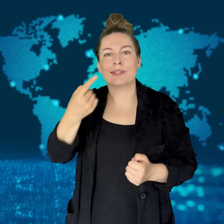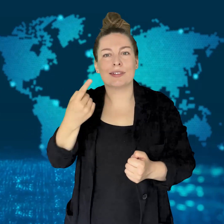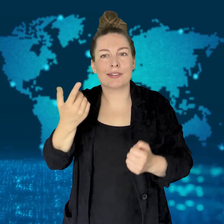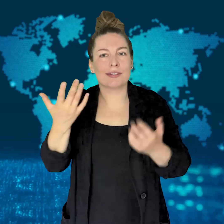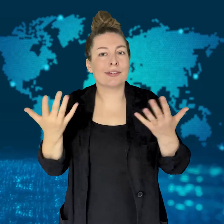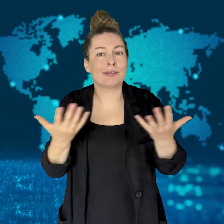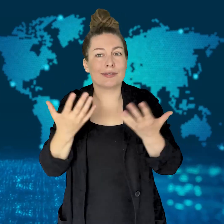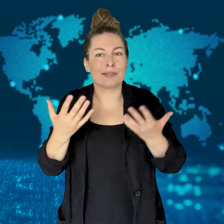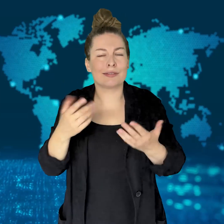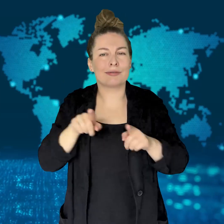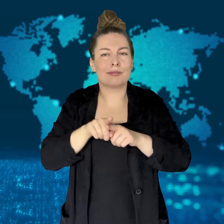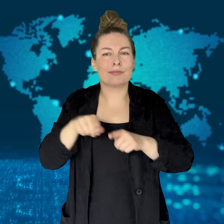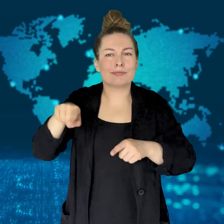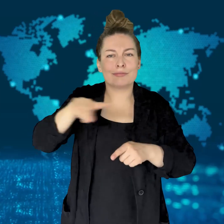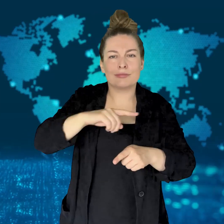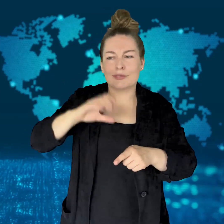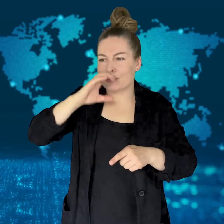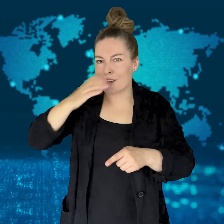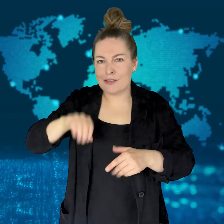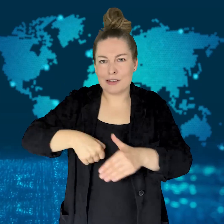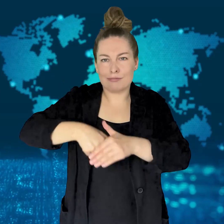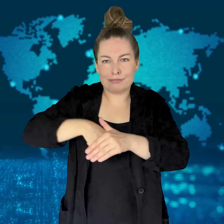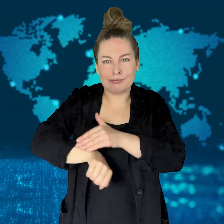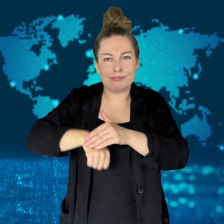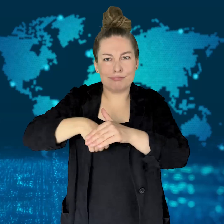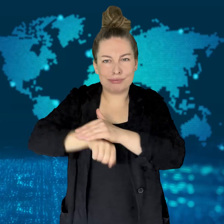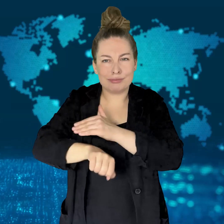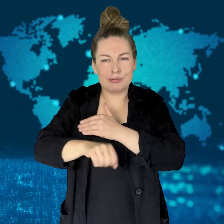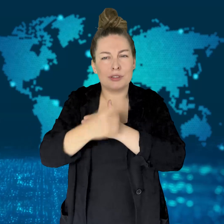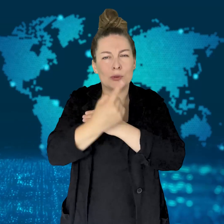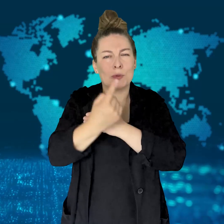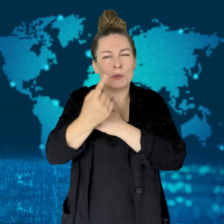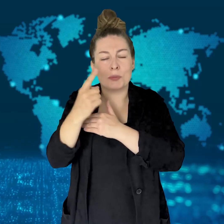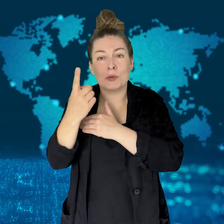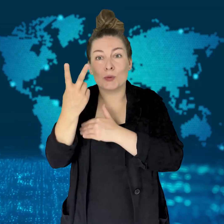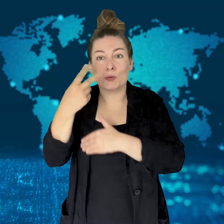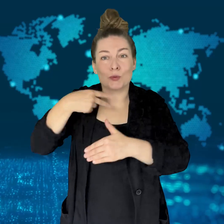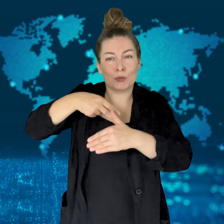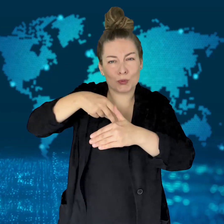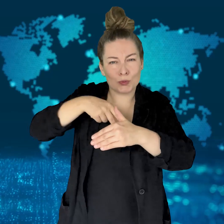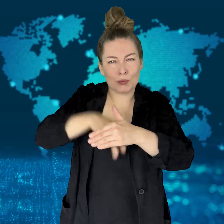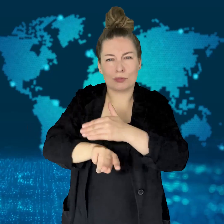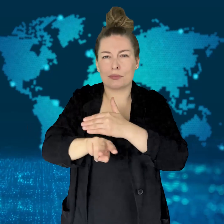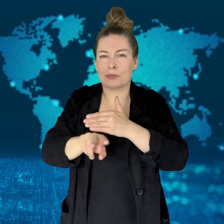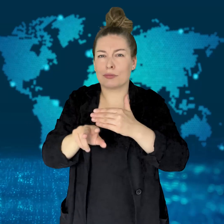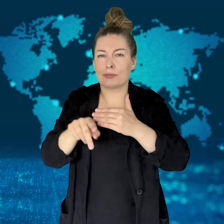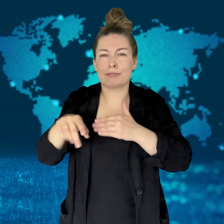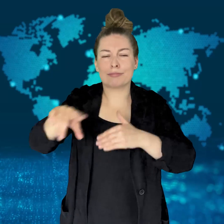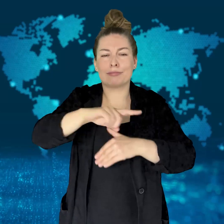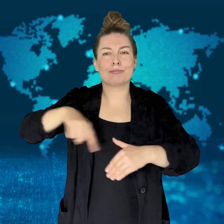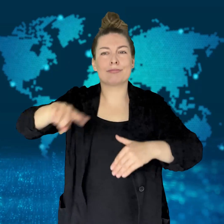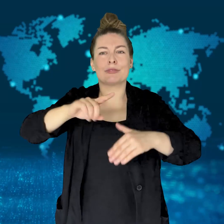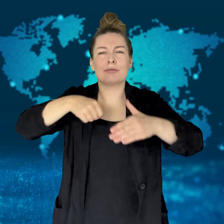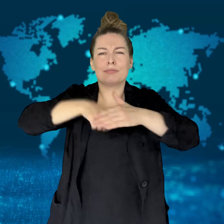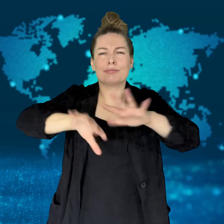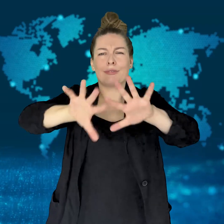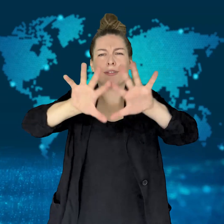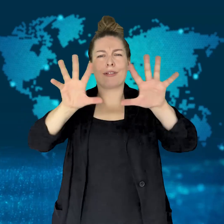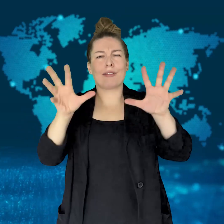According to the research organization "Save the elephants,"